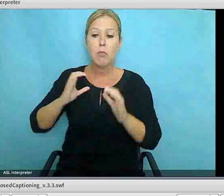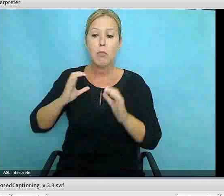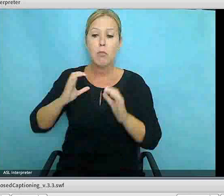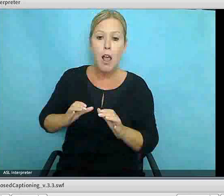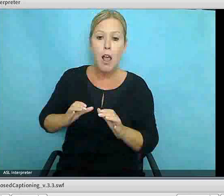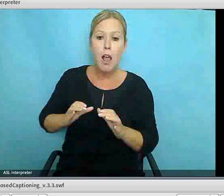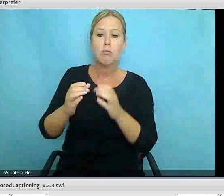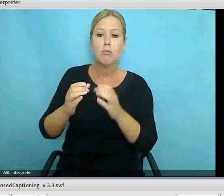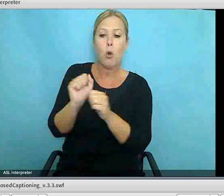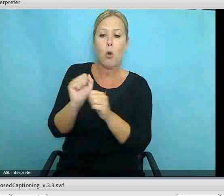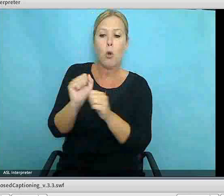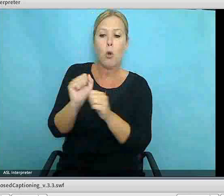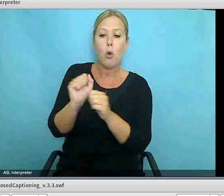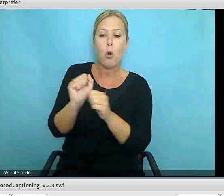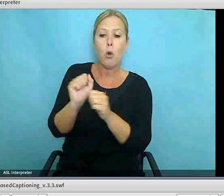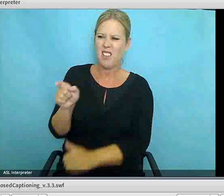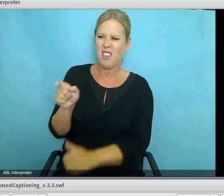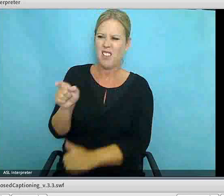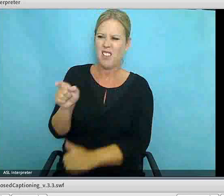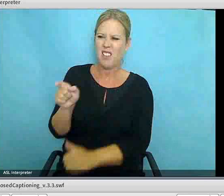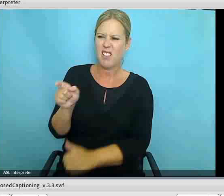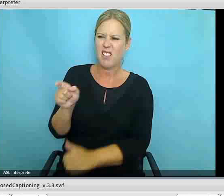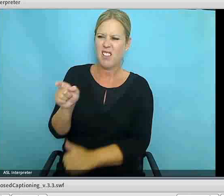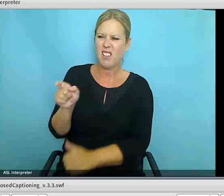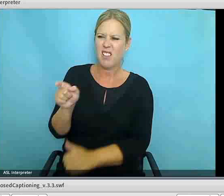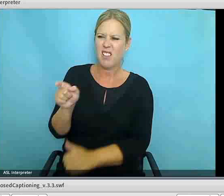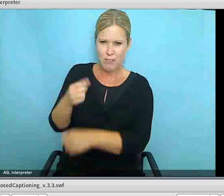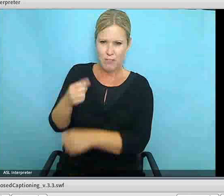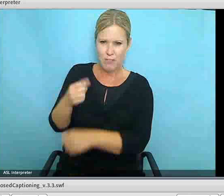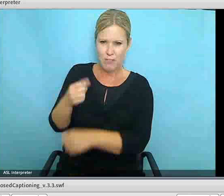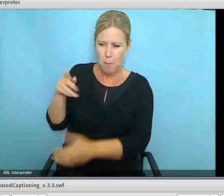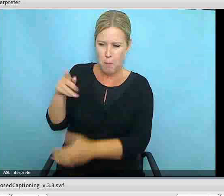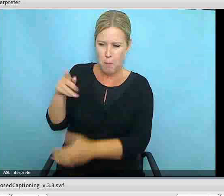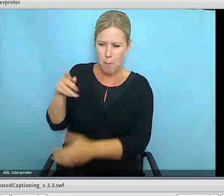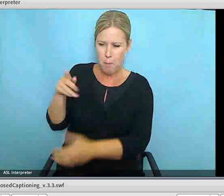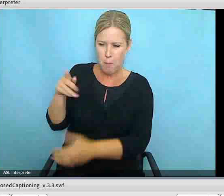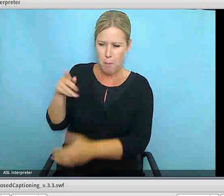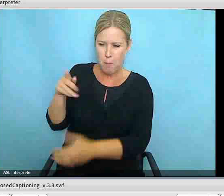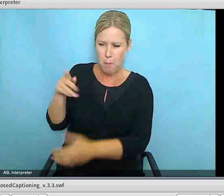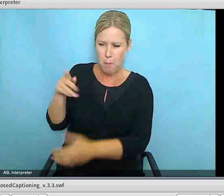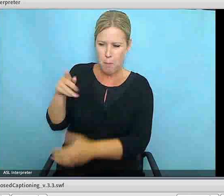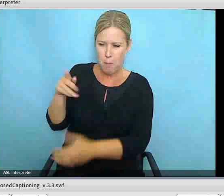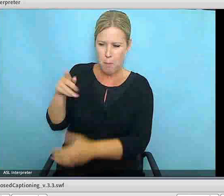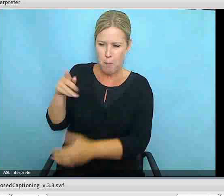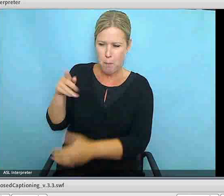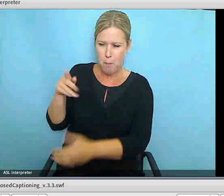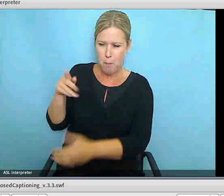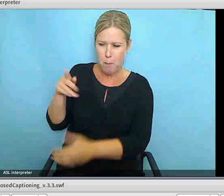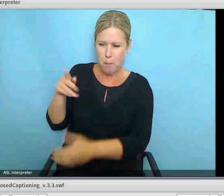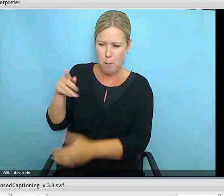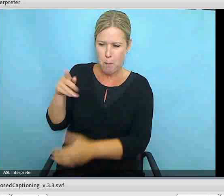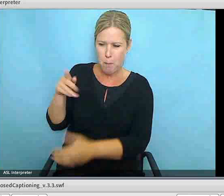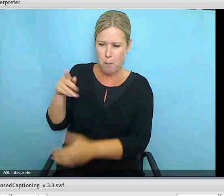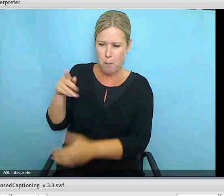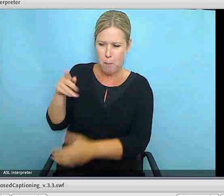about it or want to get some help with it, one thing you could ask them is did it have